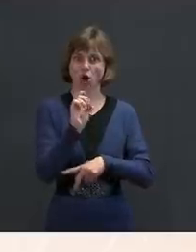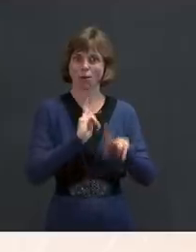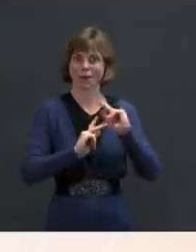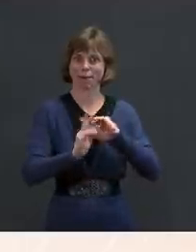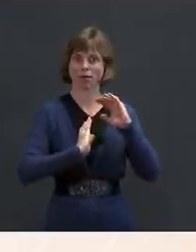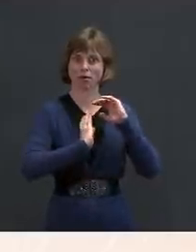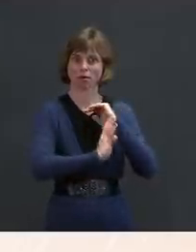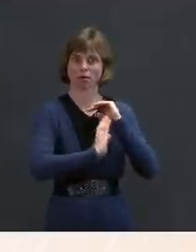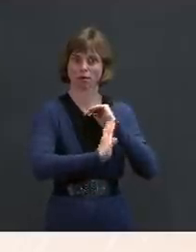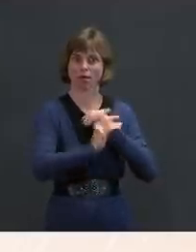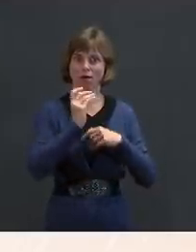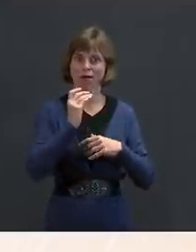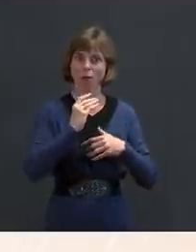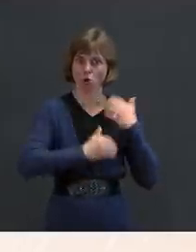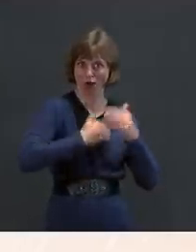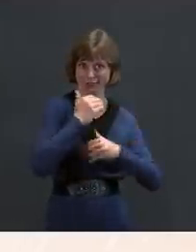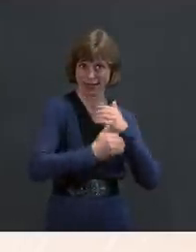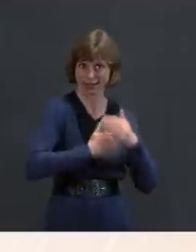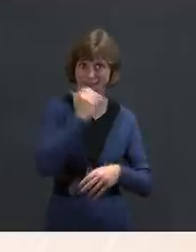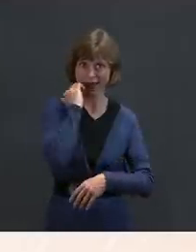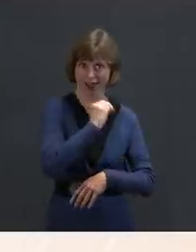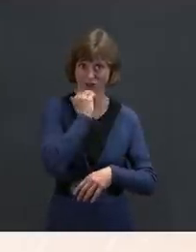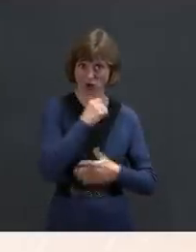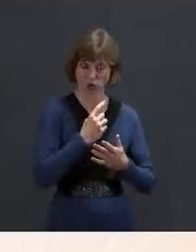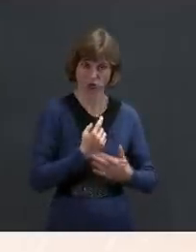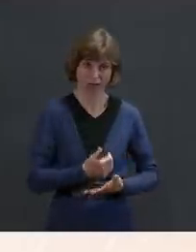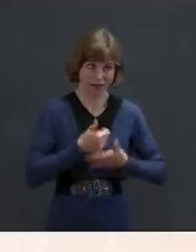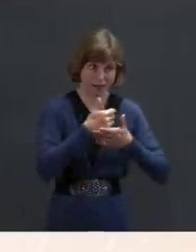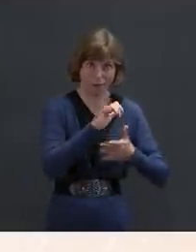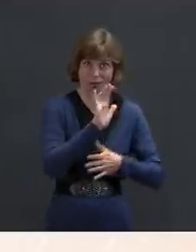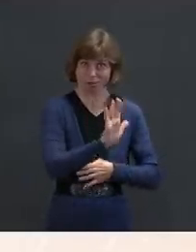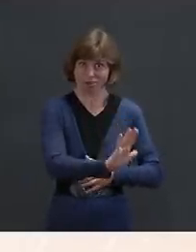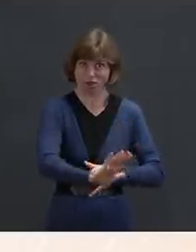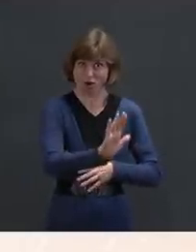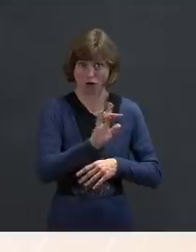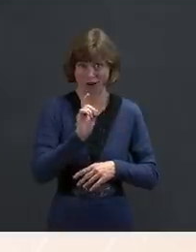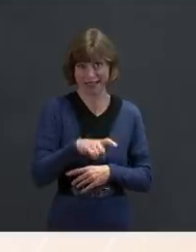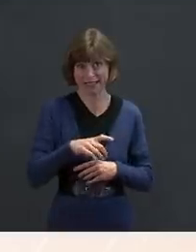in processing to address the acute need in the camp at Matamoros,